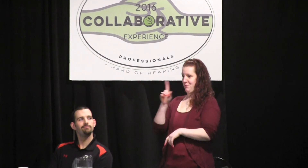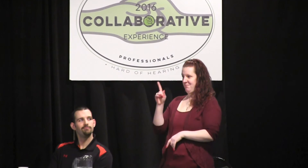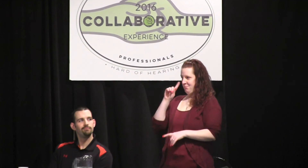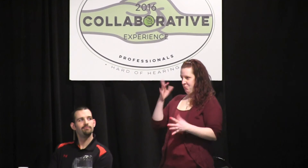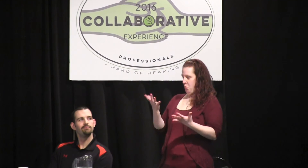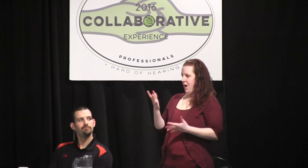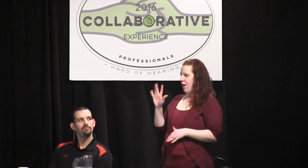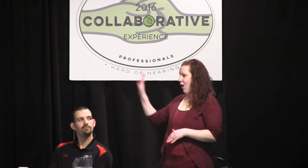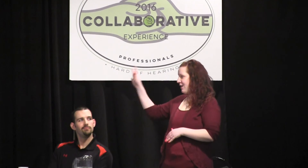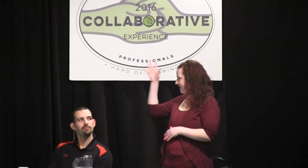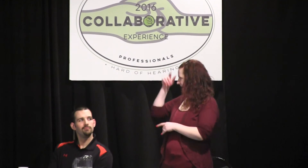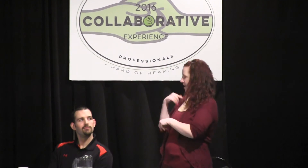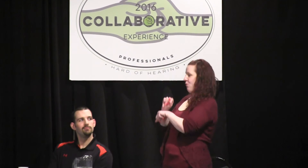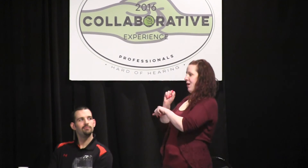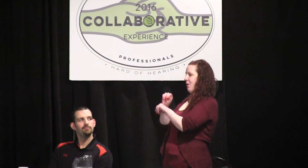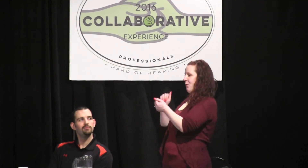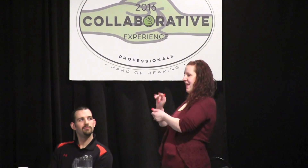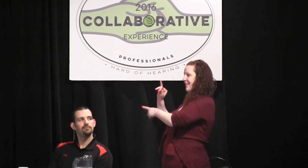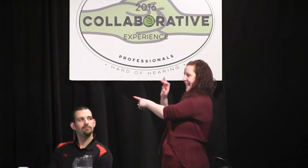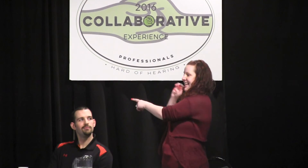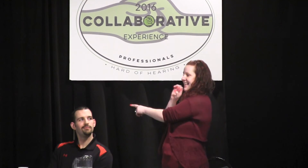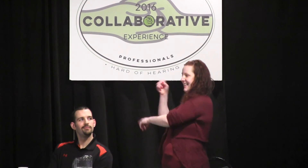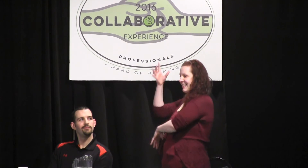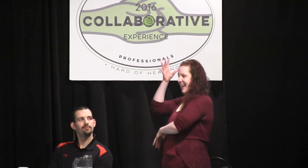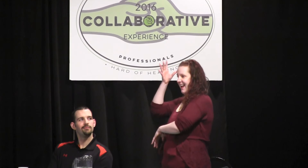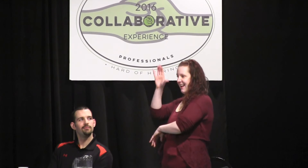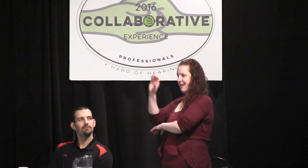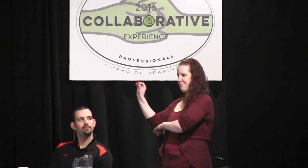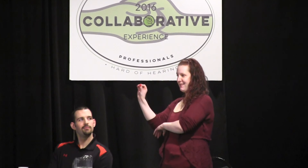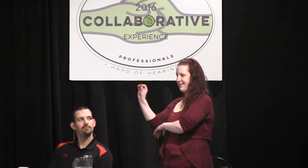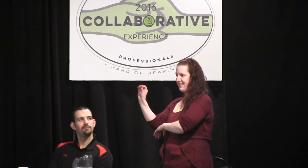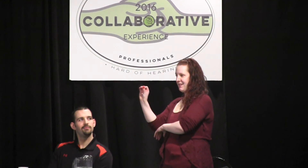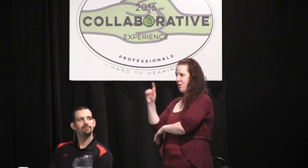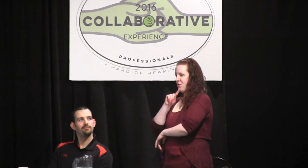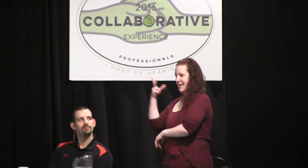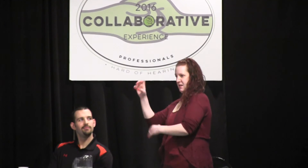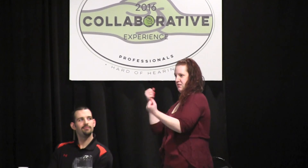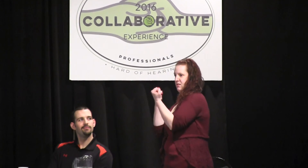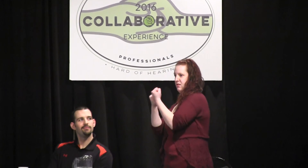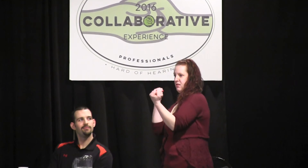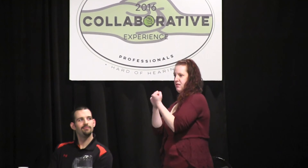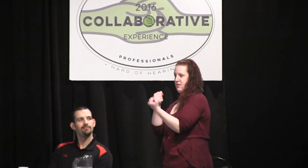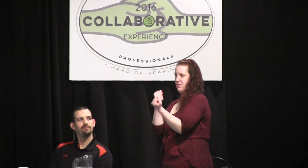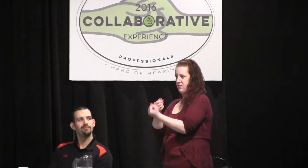Full time. I actually work with Elise's dad's company. Where he works,